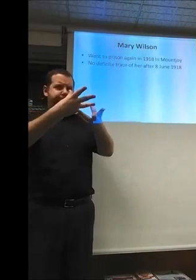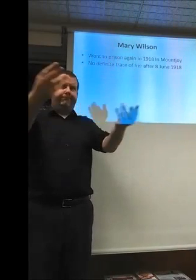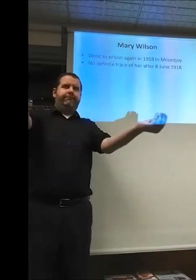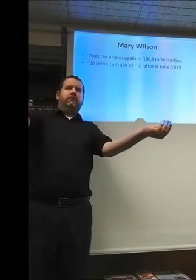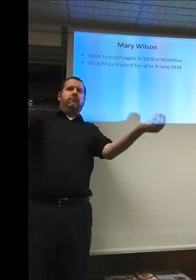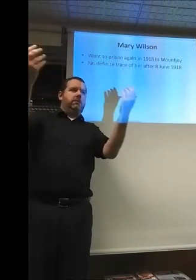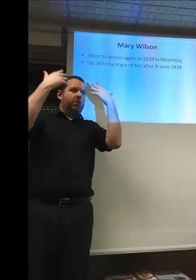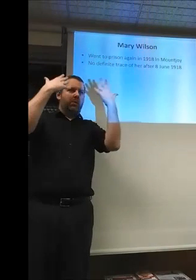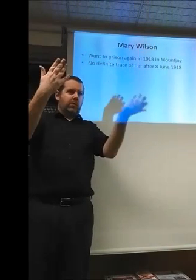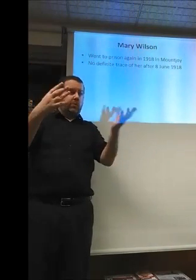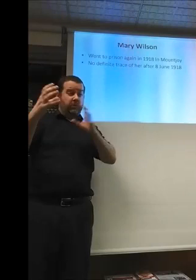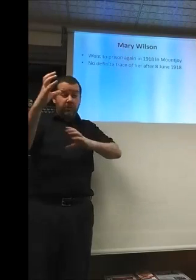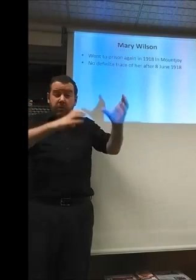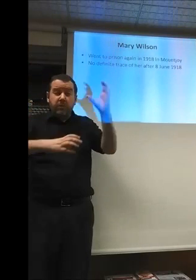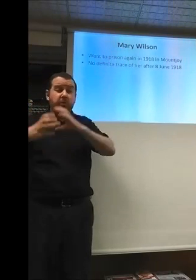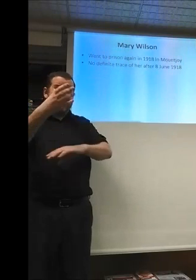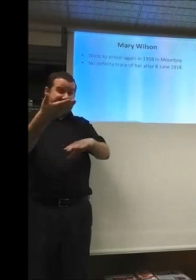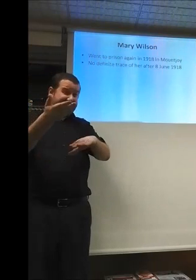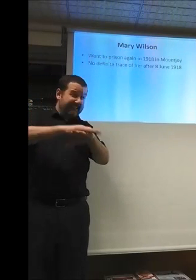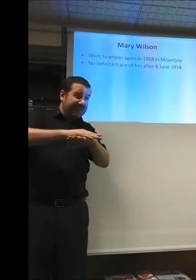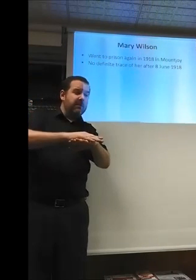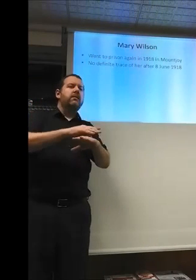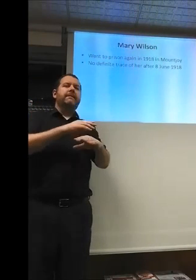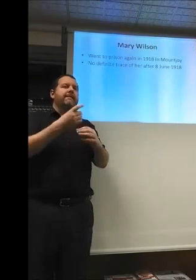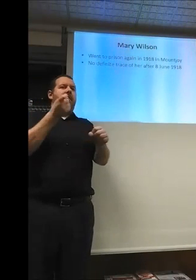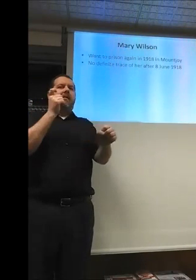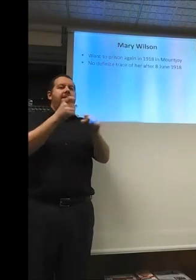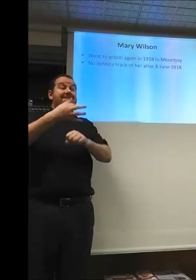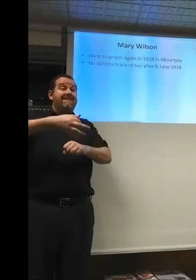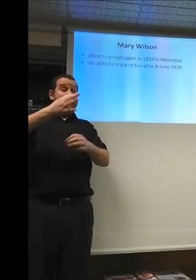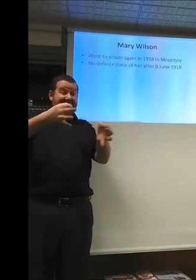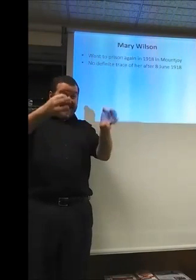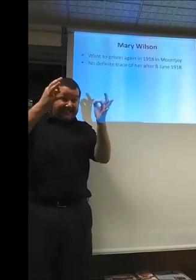she must have been married but I don’t know I haven’t researched if she had any children